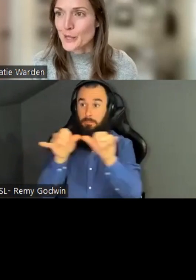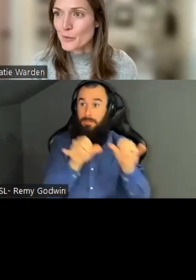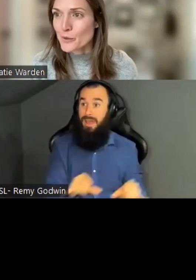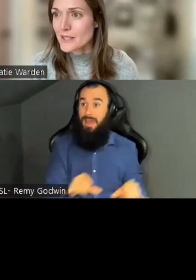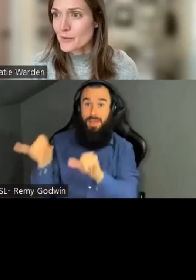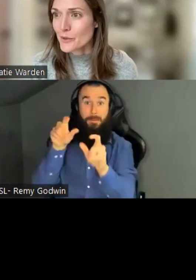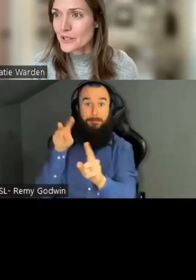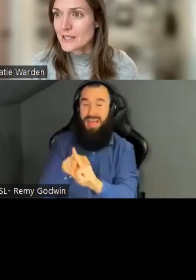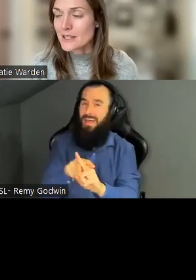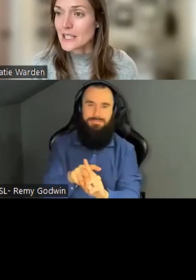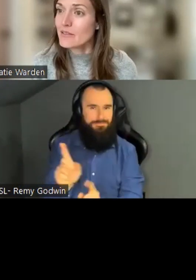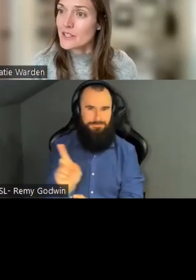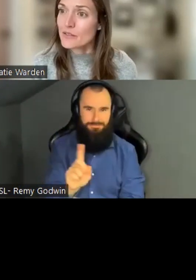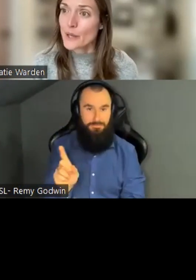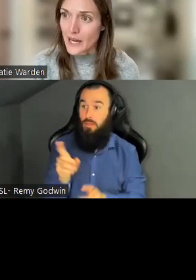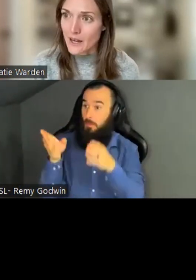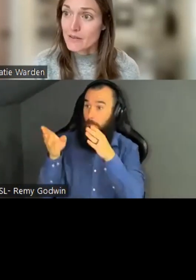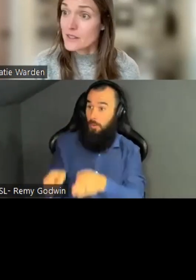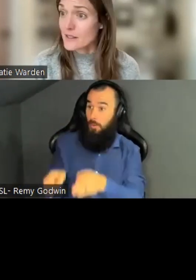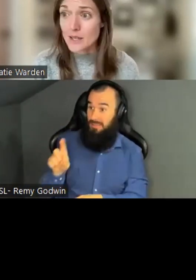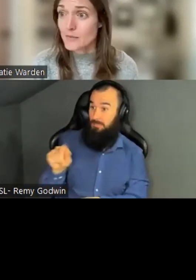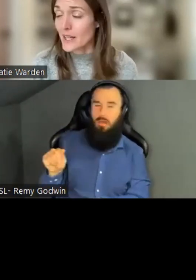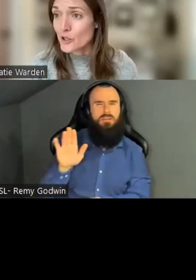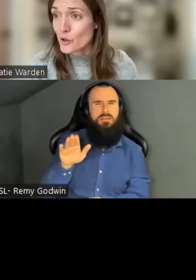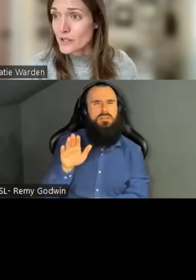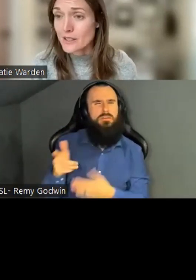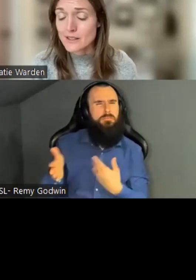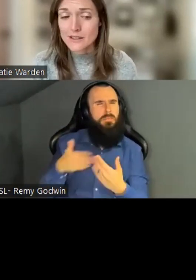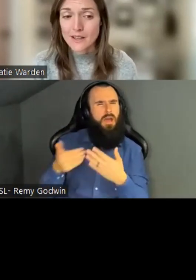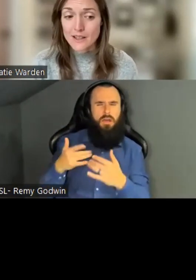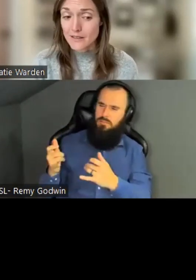People with disabilities, even if we have the same diagnosis,